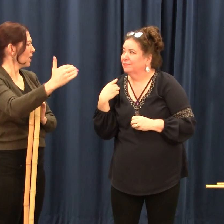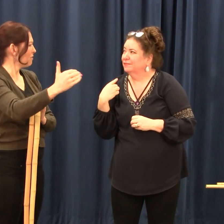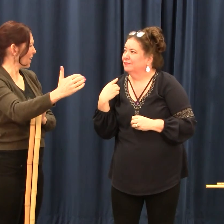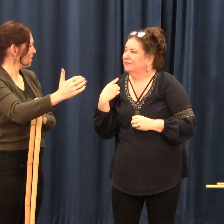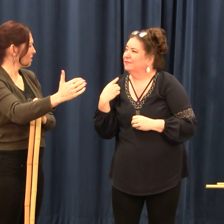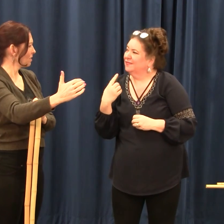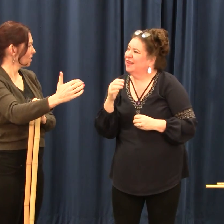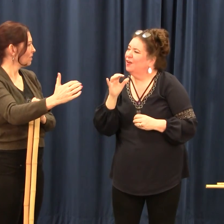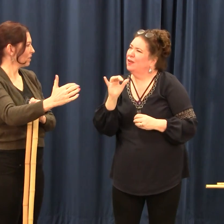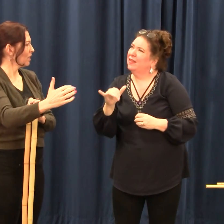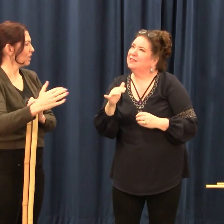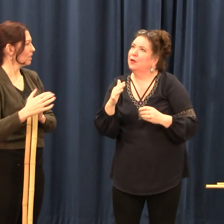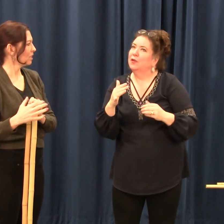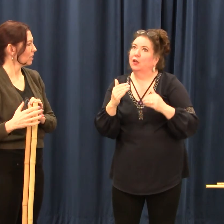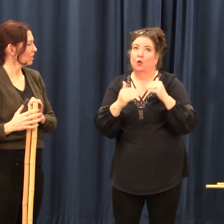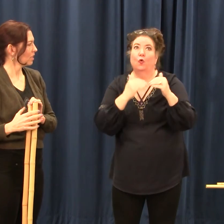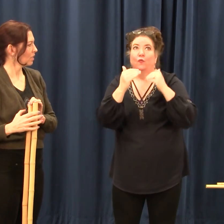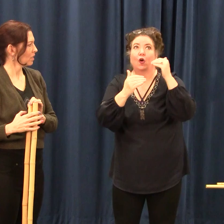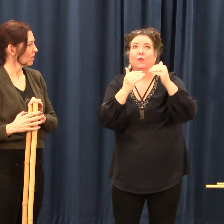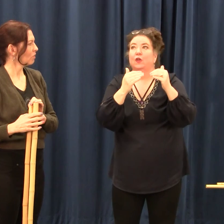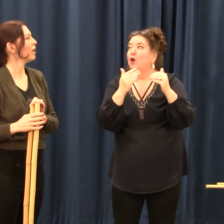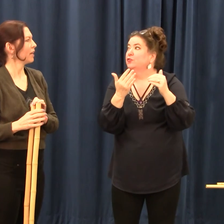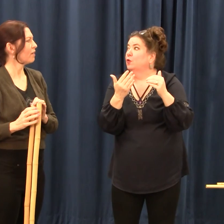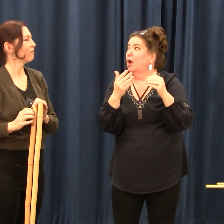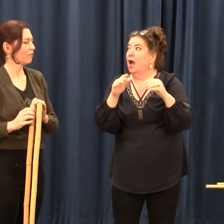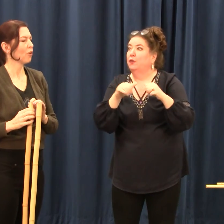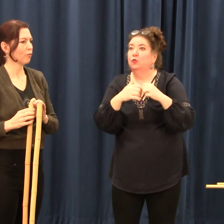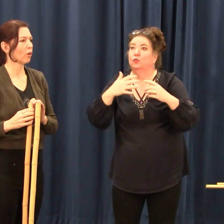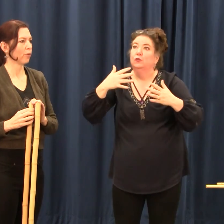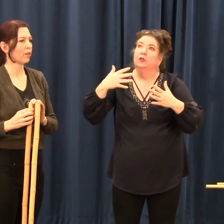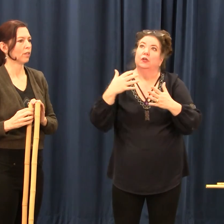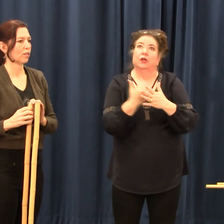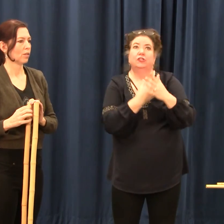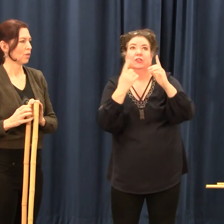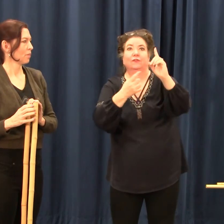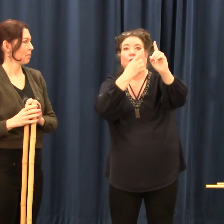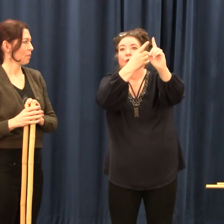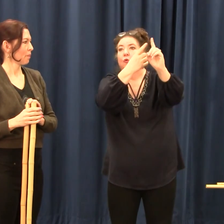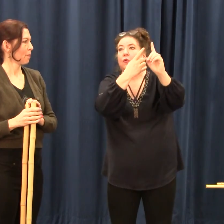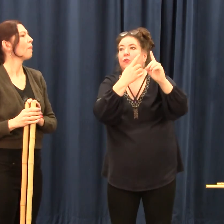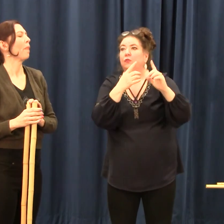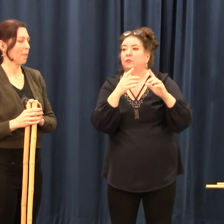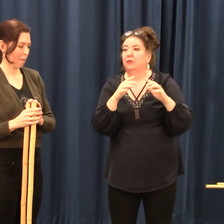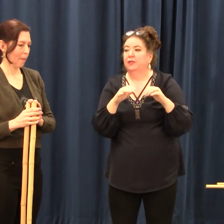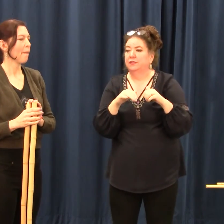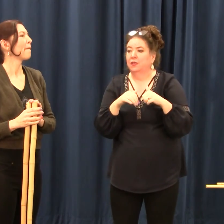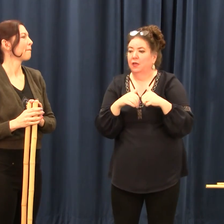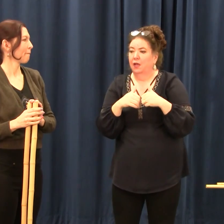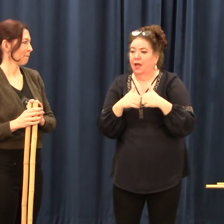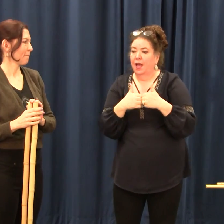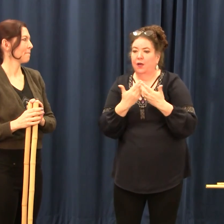advance? (Luane) Yeah that's how we go forward! Right? achieve a goal. That's how you